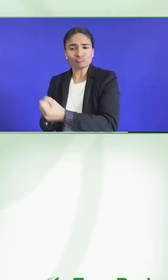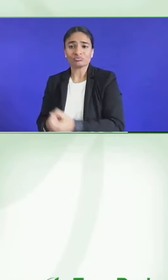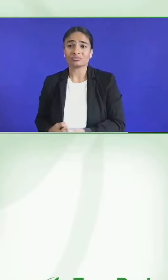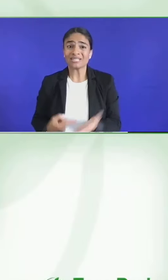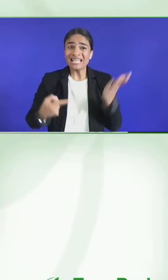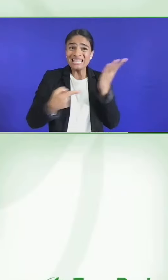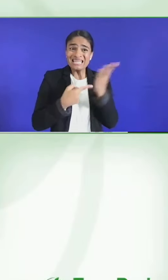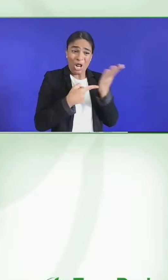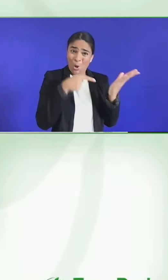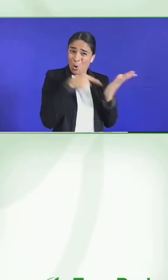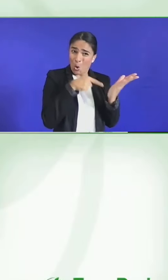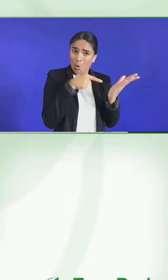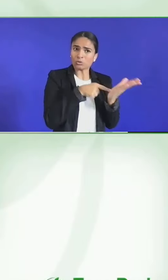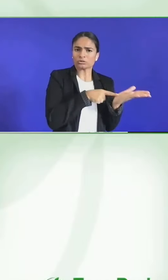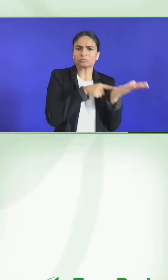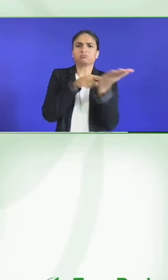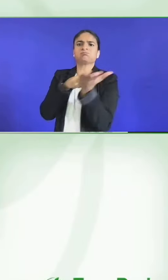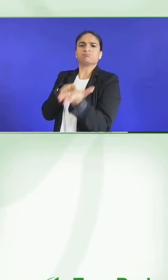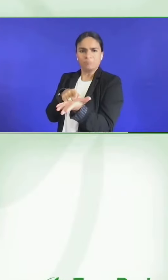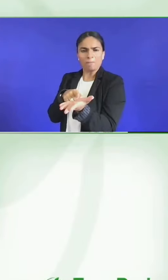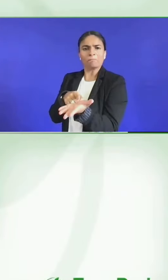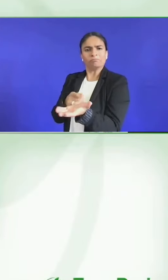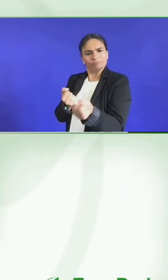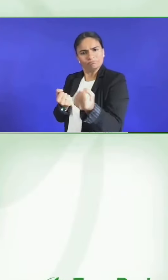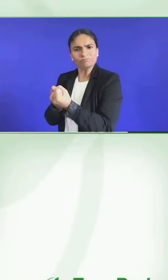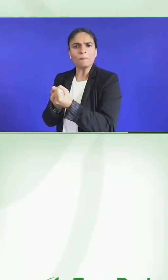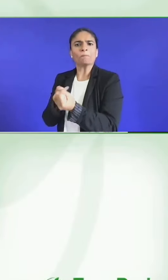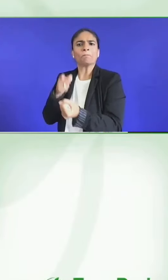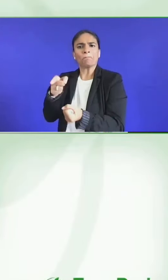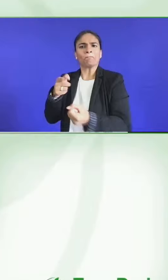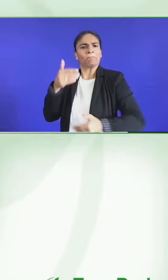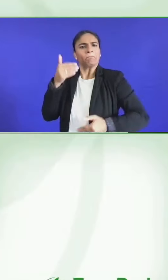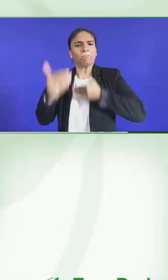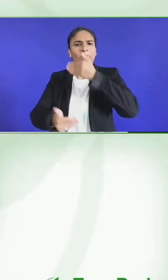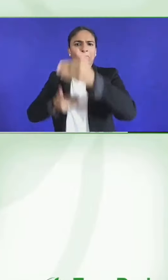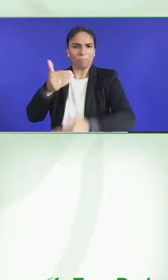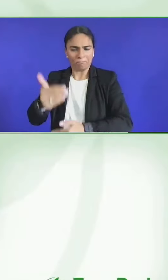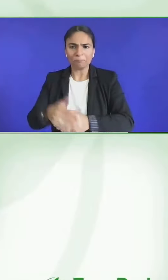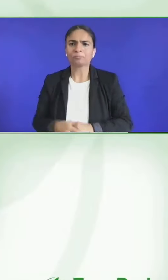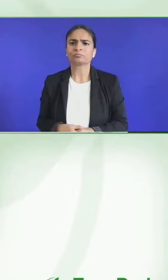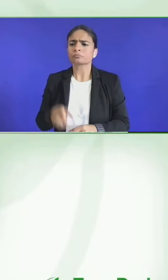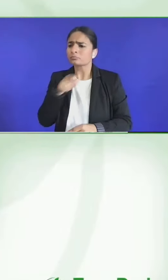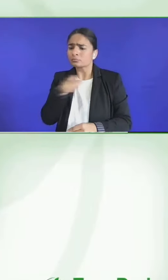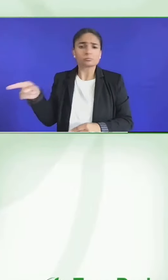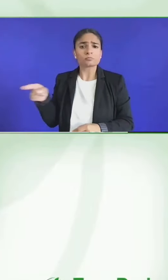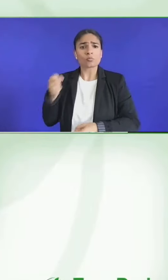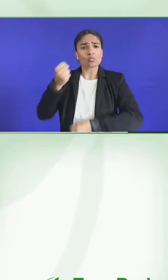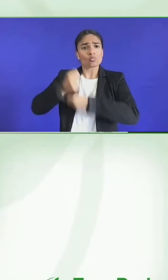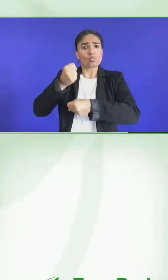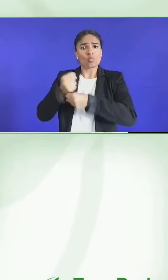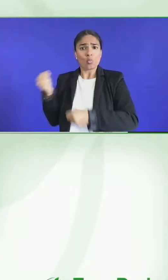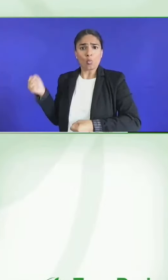The session will be divided into three parts. The first part will be two PowerPoint presentations to give a